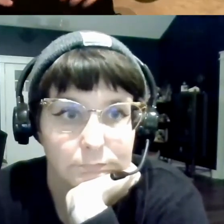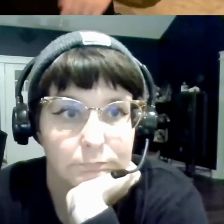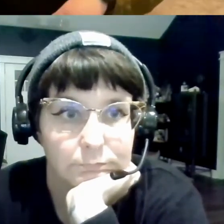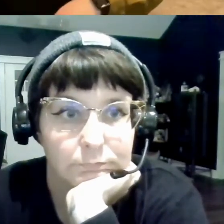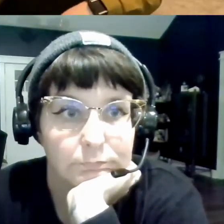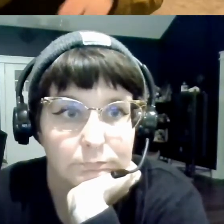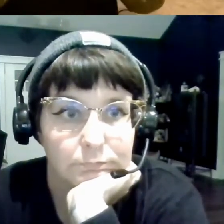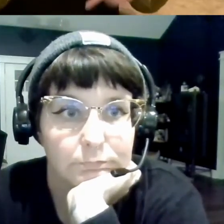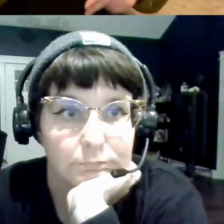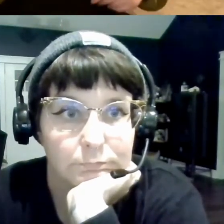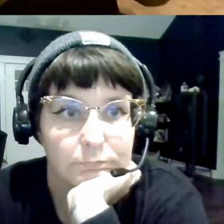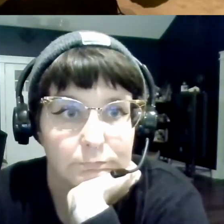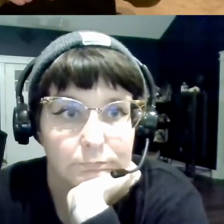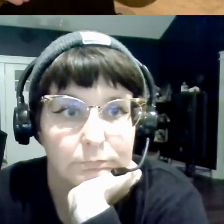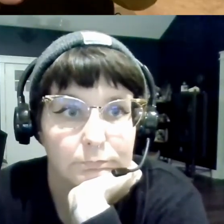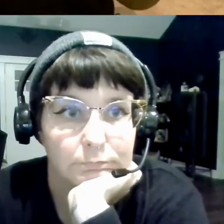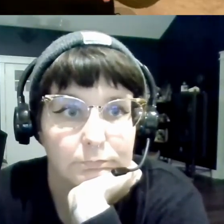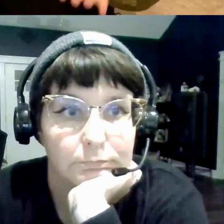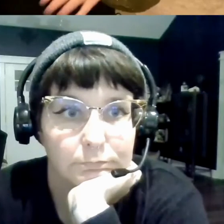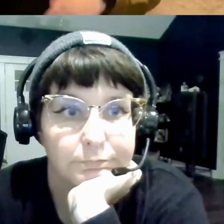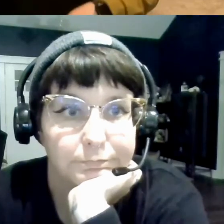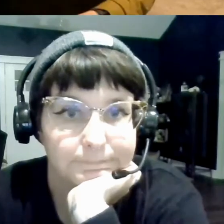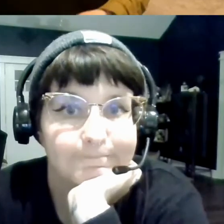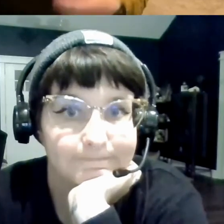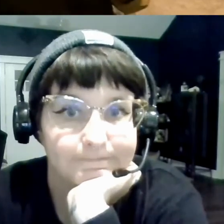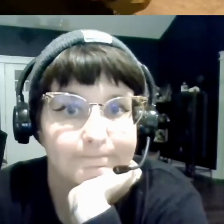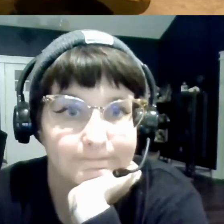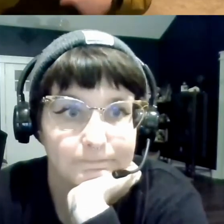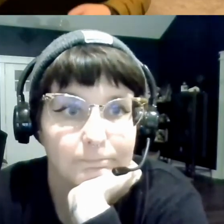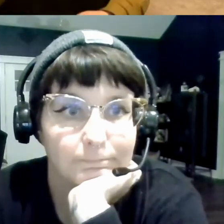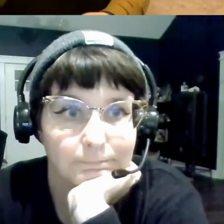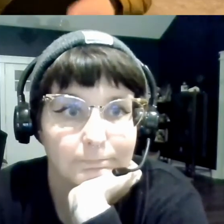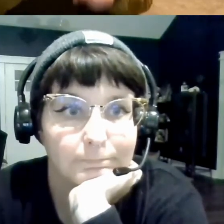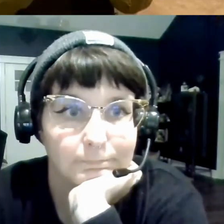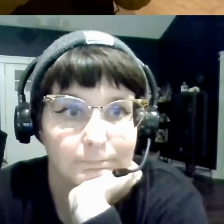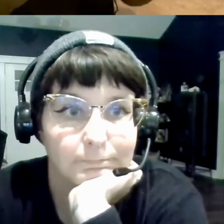who really I think wants to do this well, but doesn't, and so they start inviting,